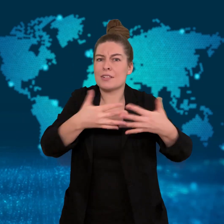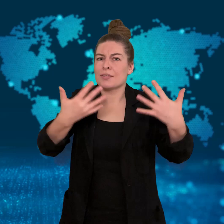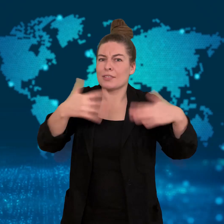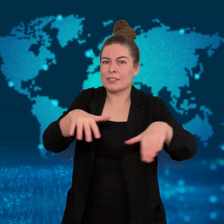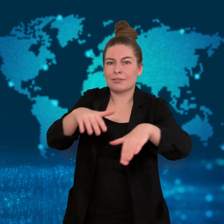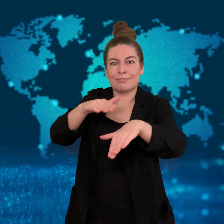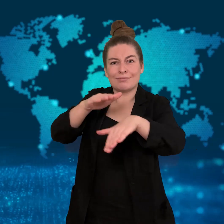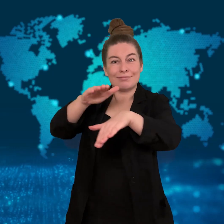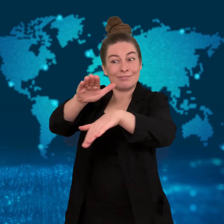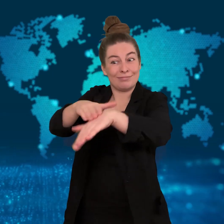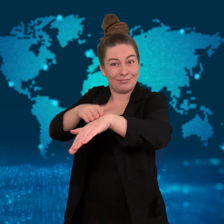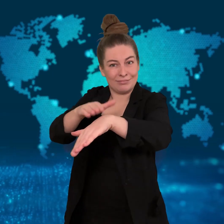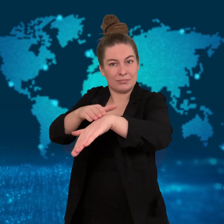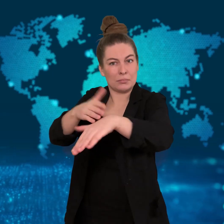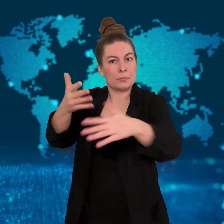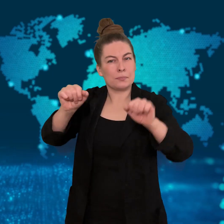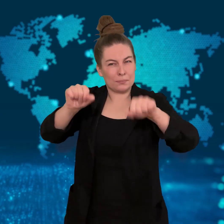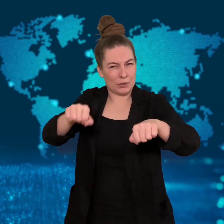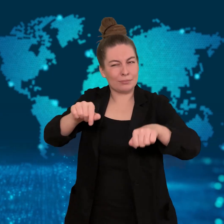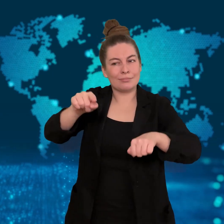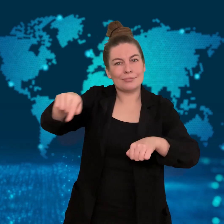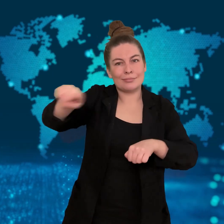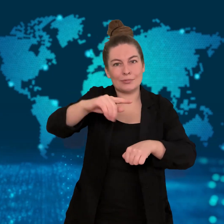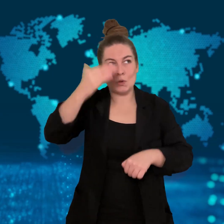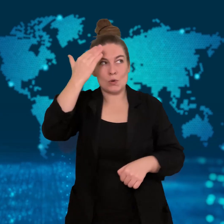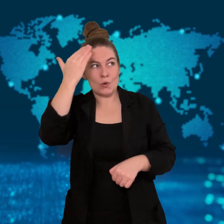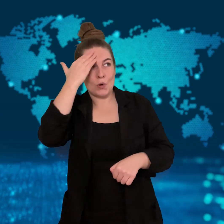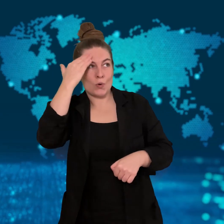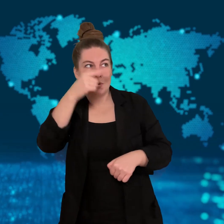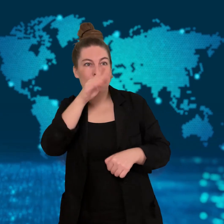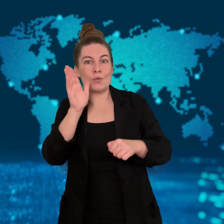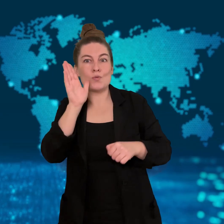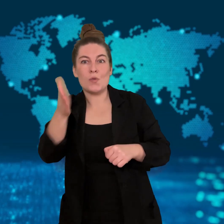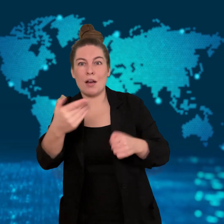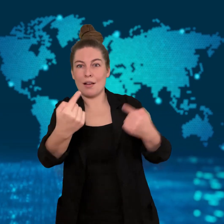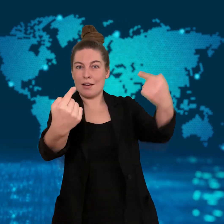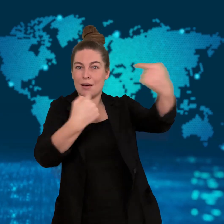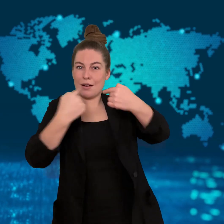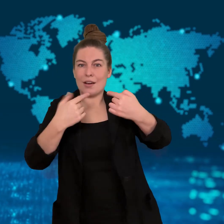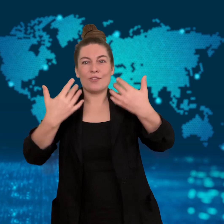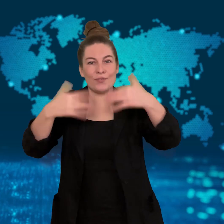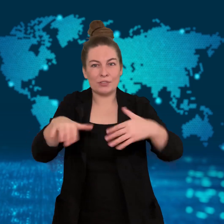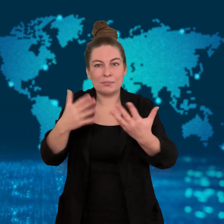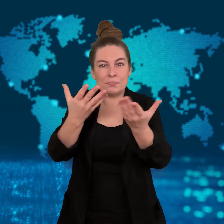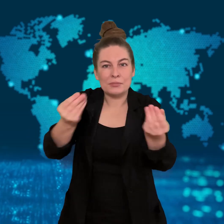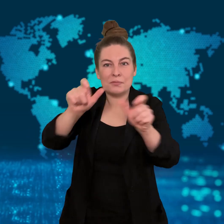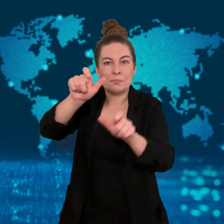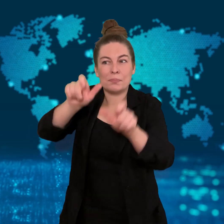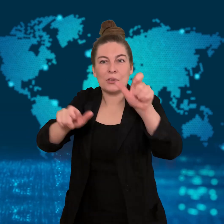and other facilities linked to recent attacks against the US troops.